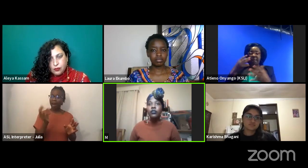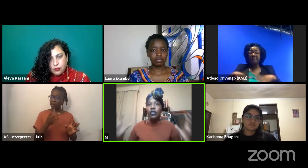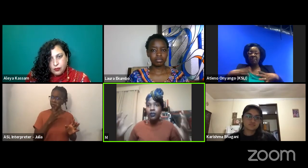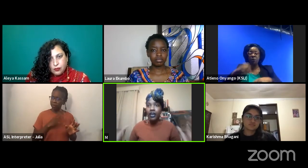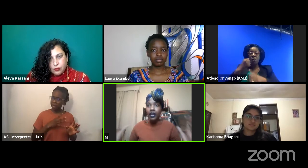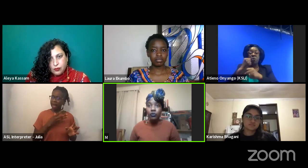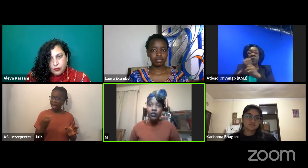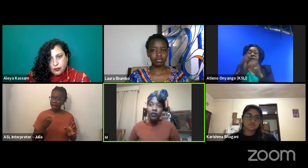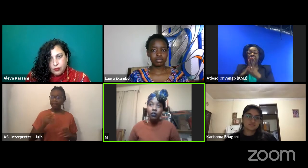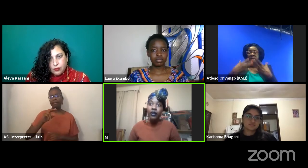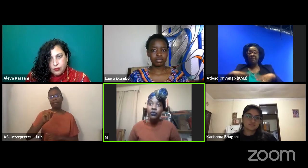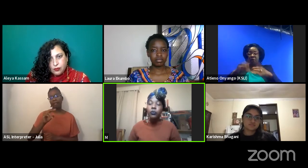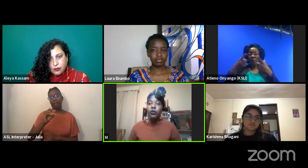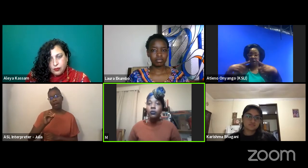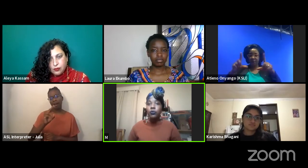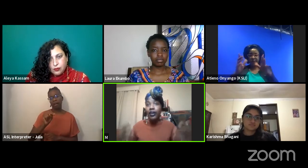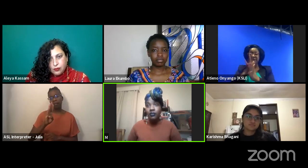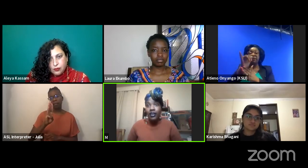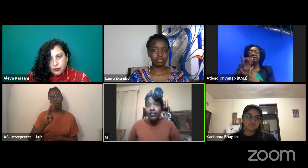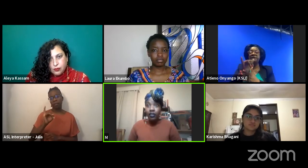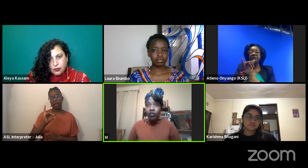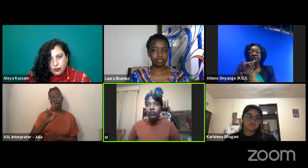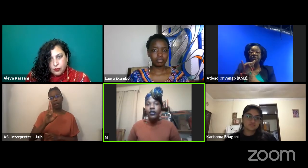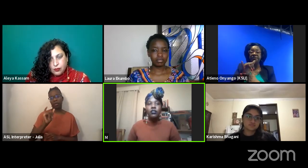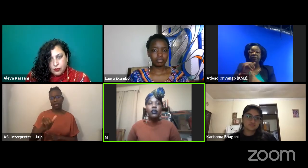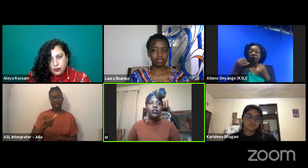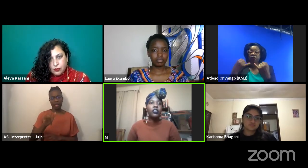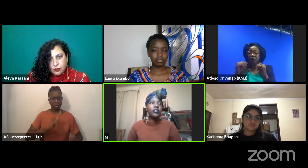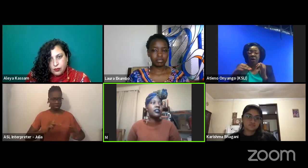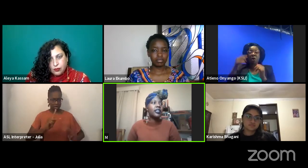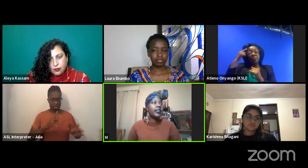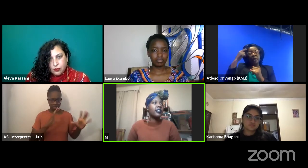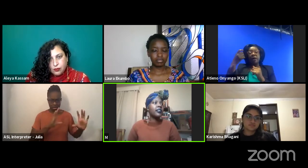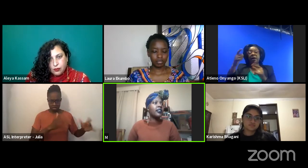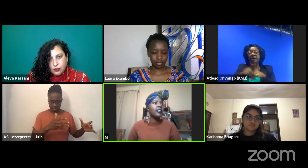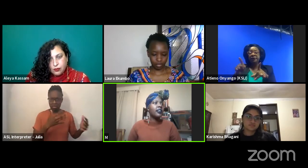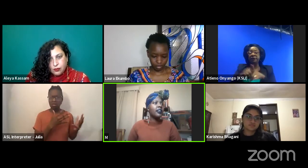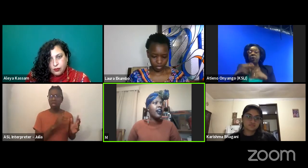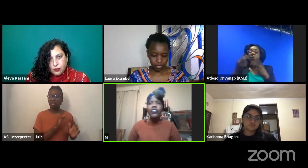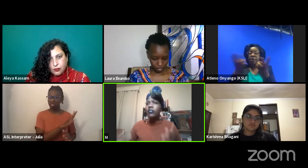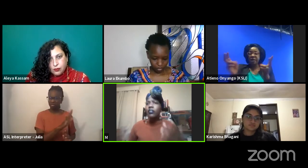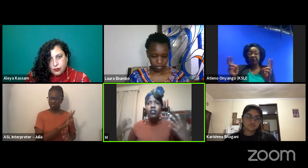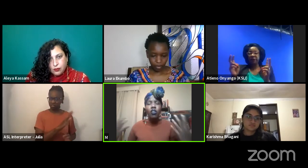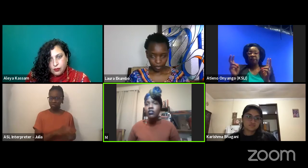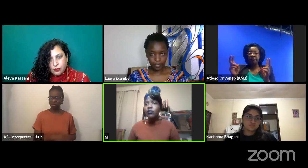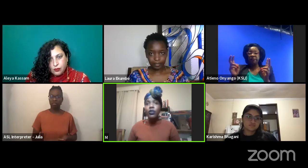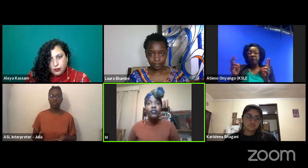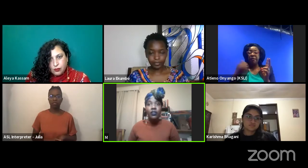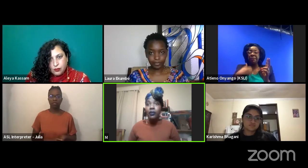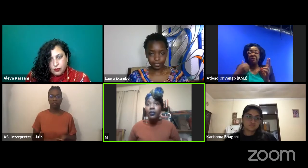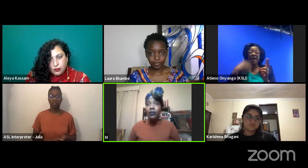around that but African women and non binary people, other people I think of as our key audience. And I've heard lots of great feedback